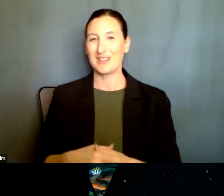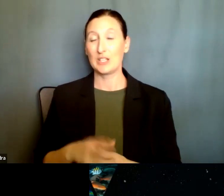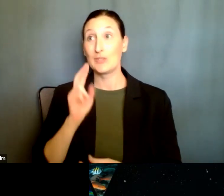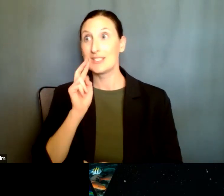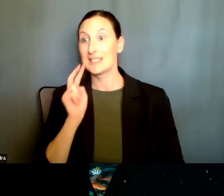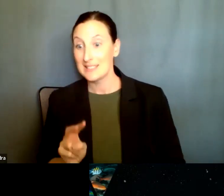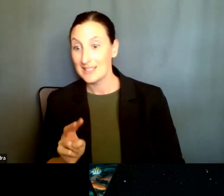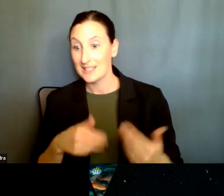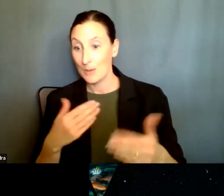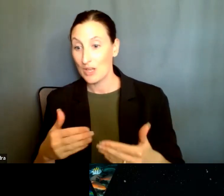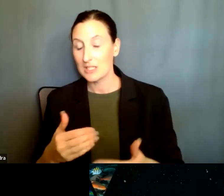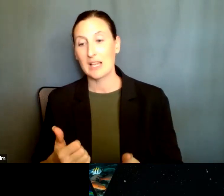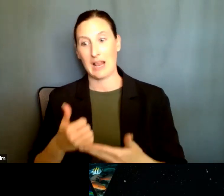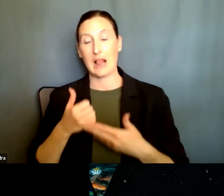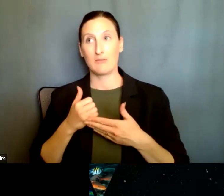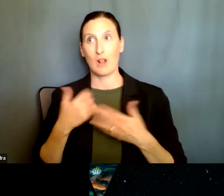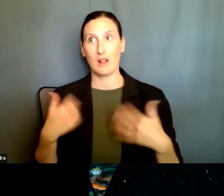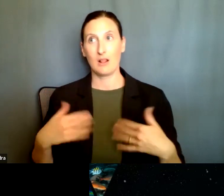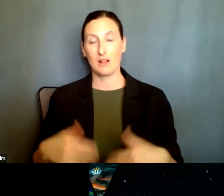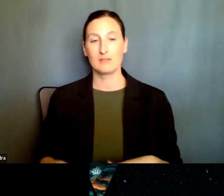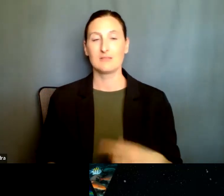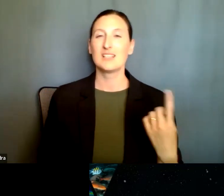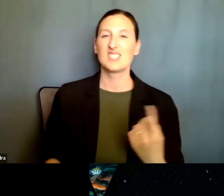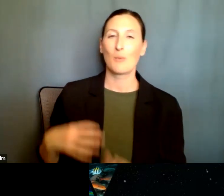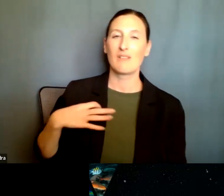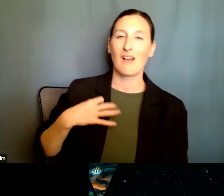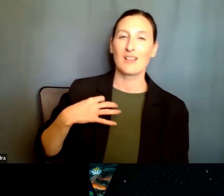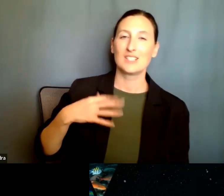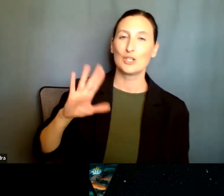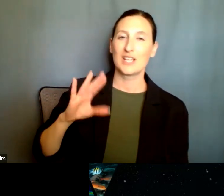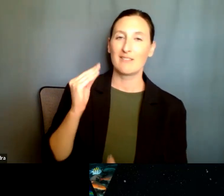Someone else volunteered that information to also share that it was helpful for them as well.